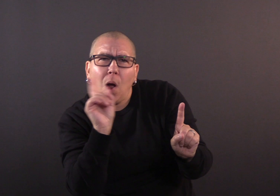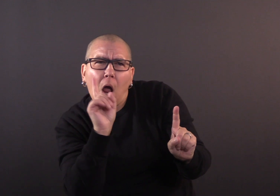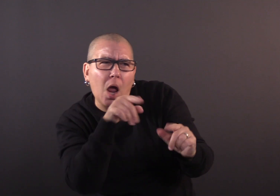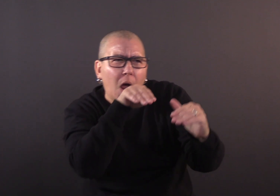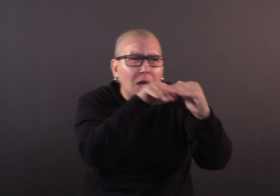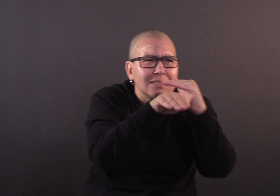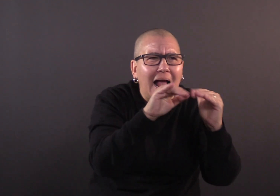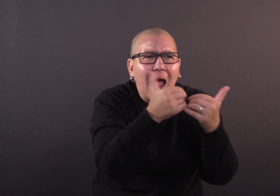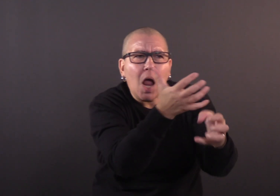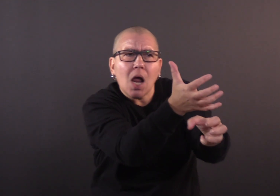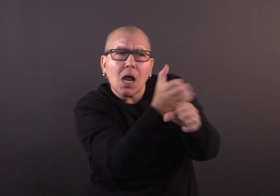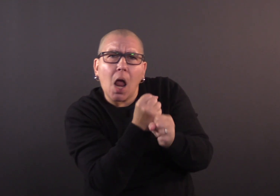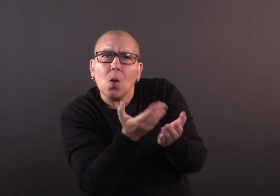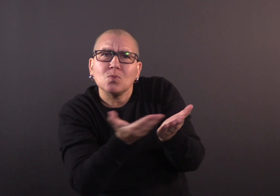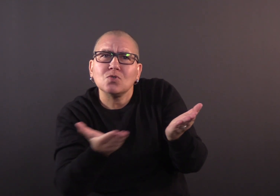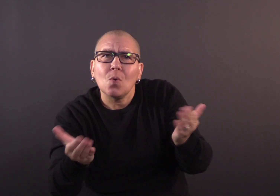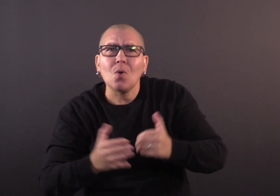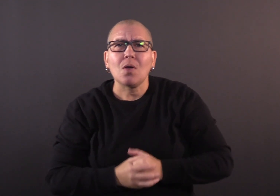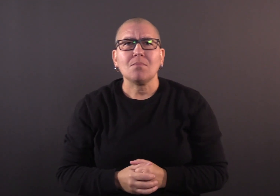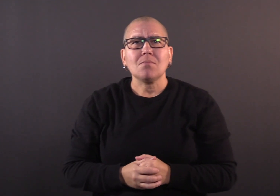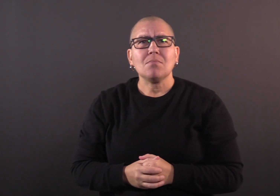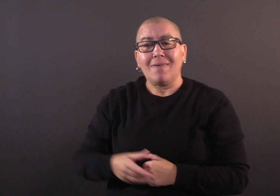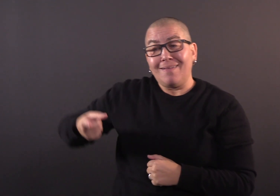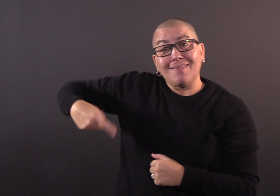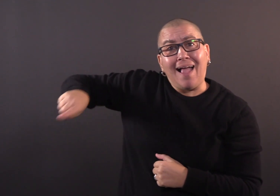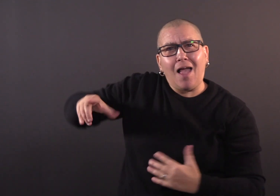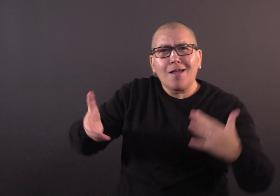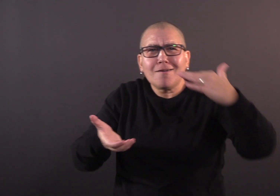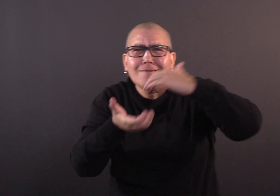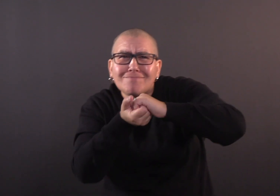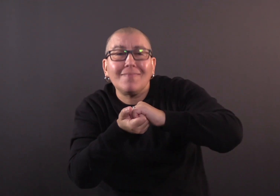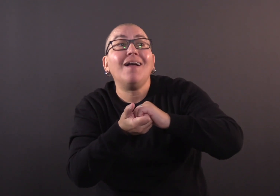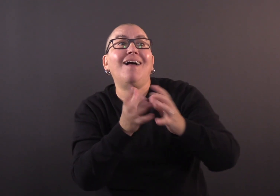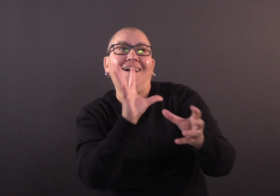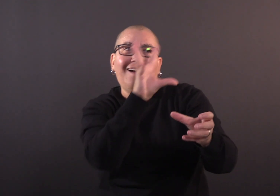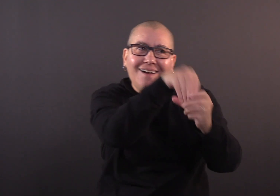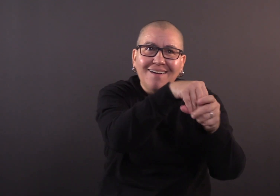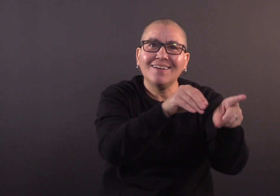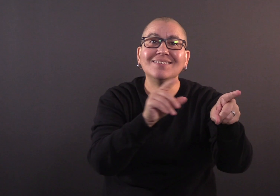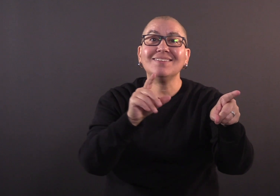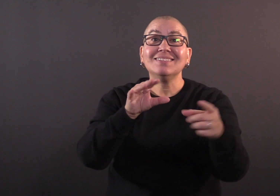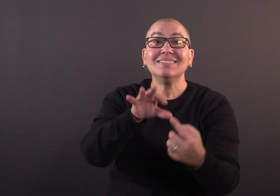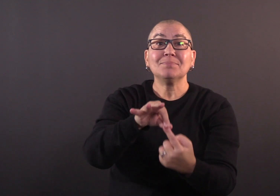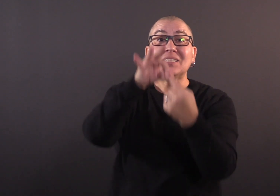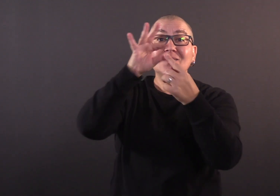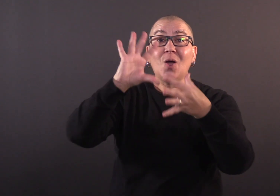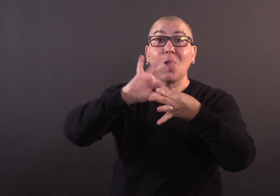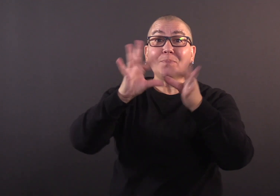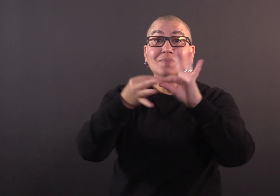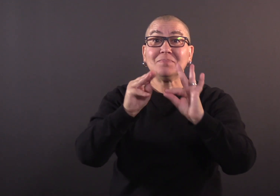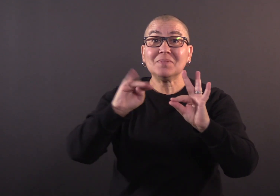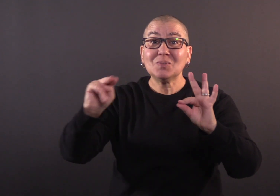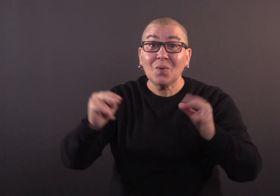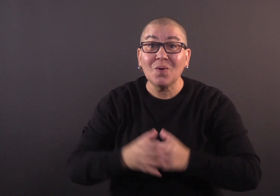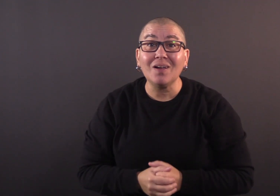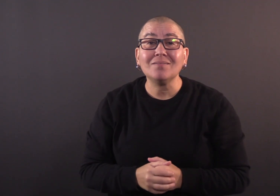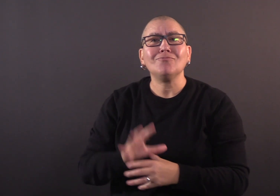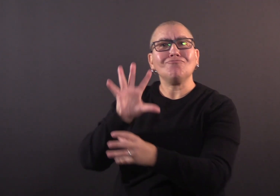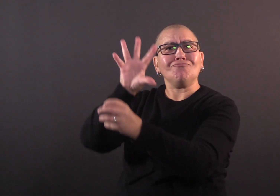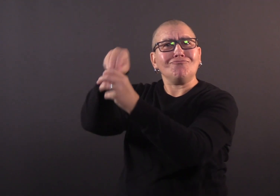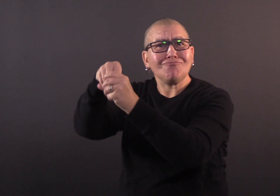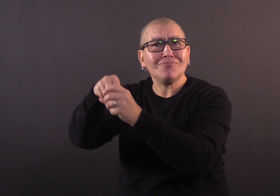details on where to access different resources. They partnered with Special Olympics Minnesota,